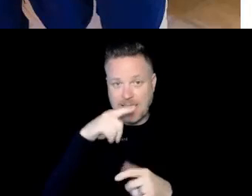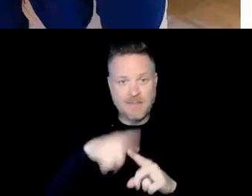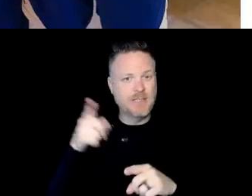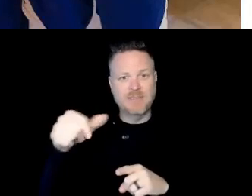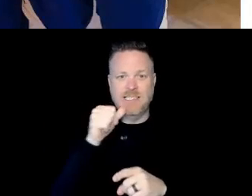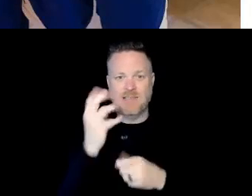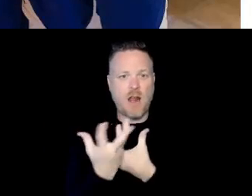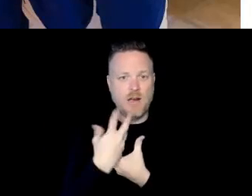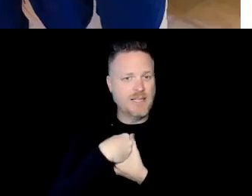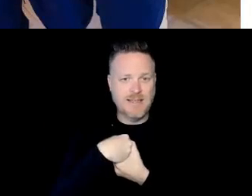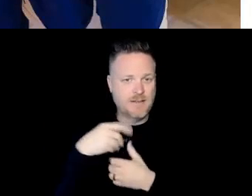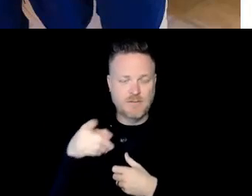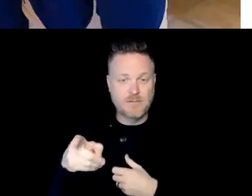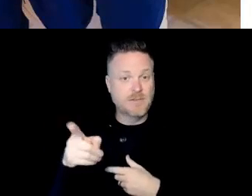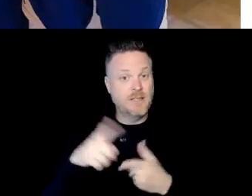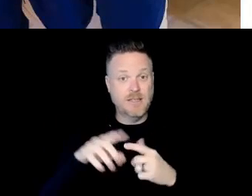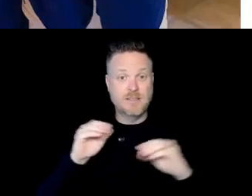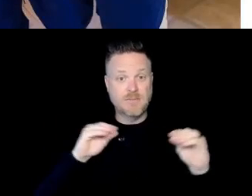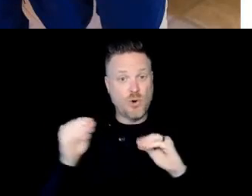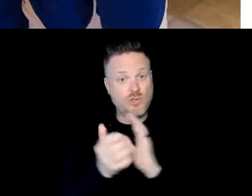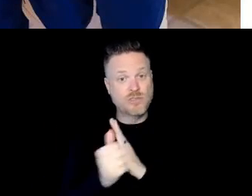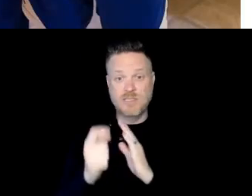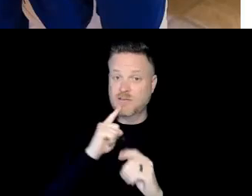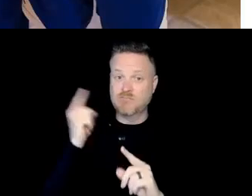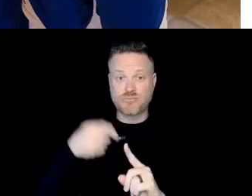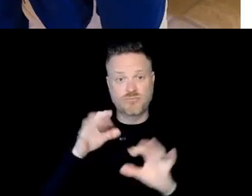His motor skills are pretty on point. When you go and ask him, Declan,